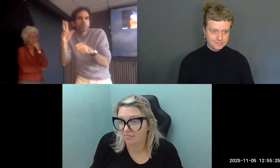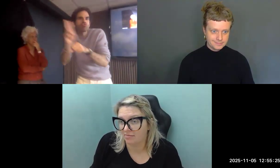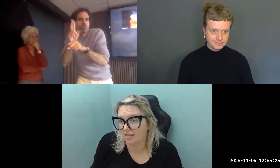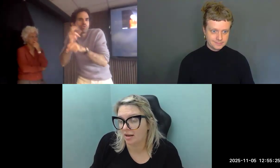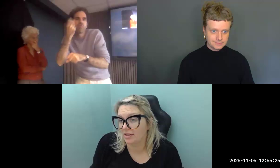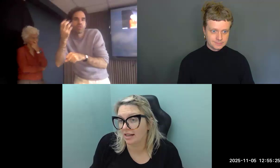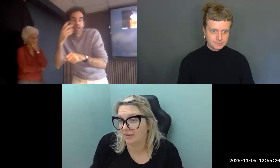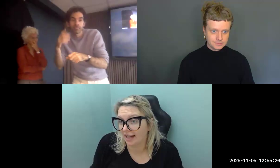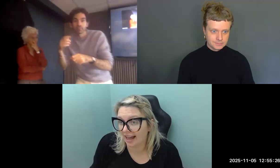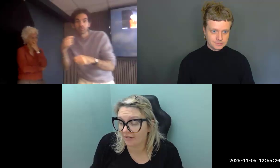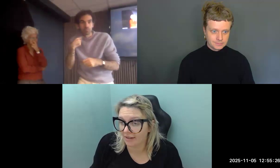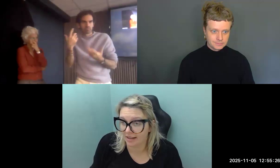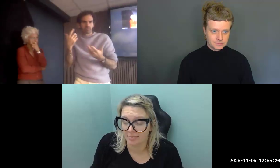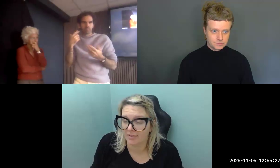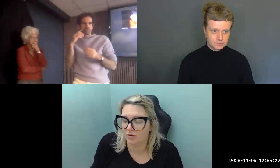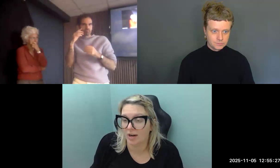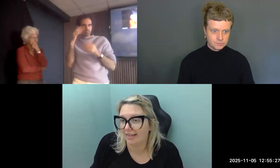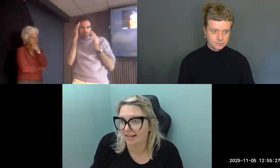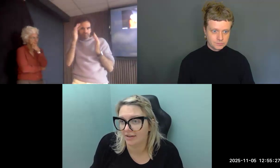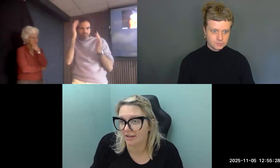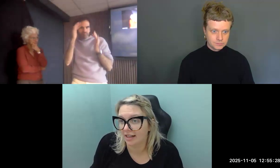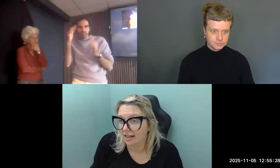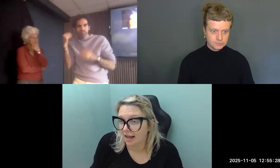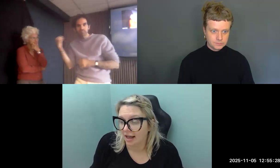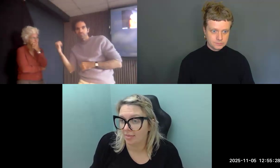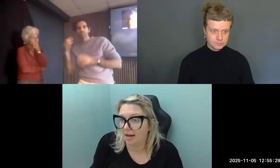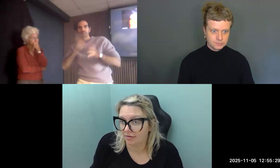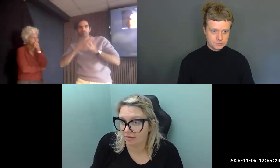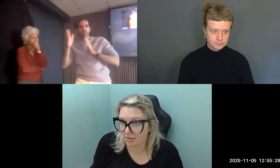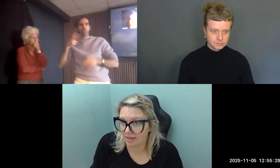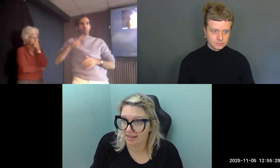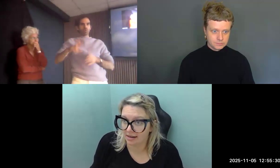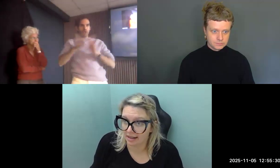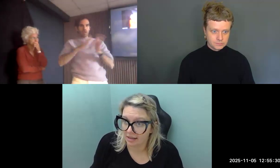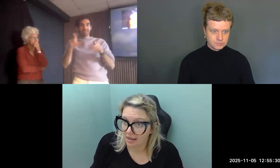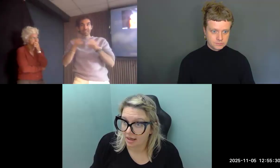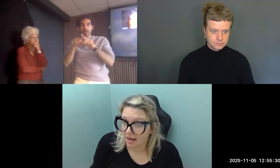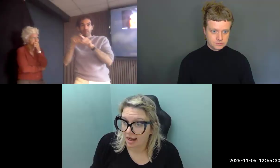For example, the sign for CAN, for CAN, that's a very, high frequency sign.